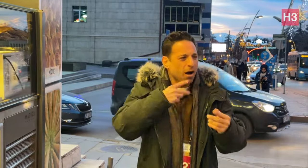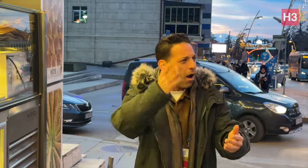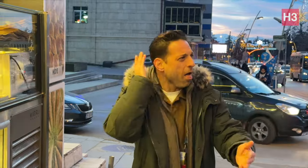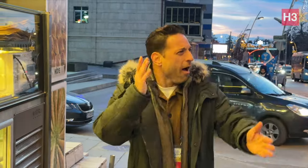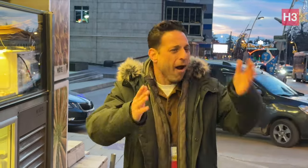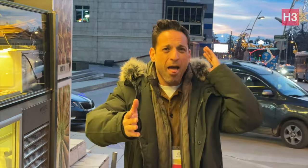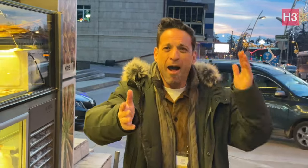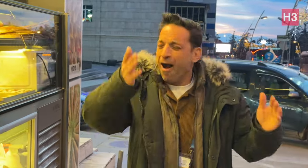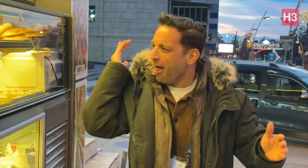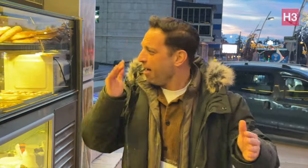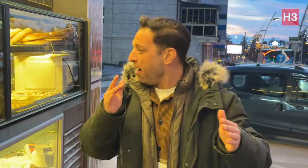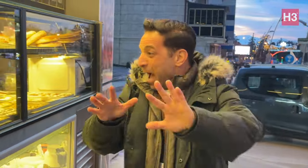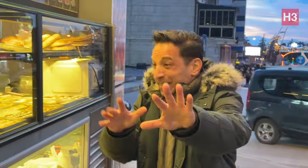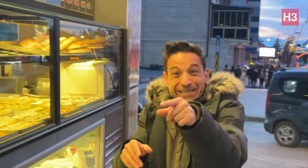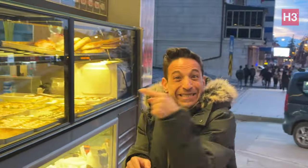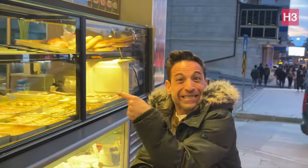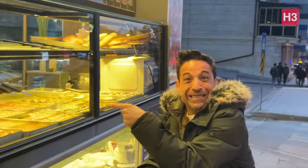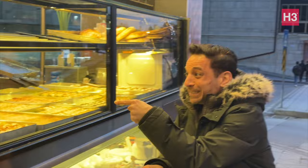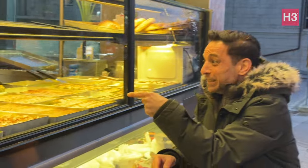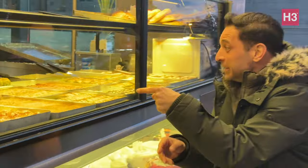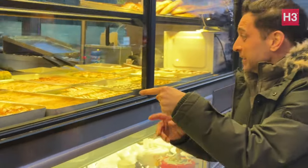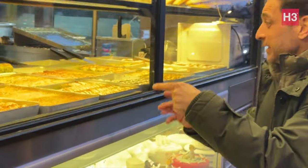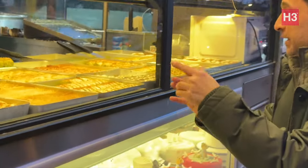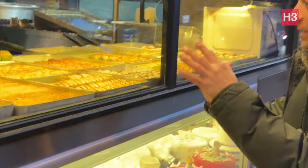thin shreds of dough. Look here!